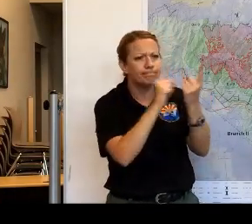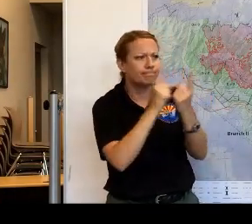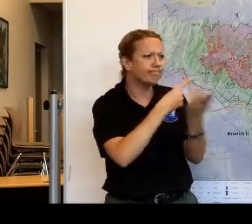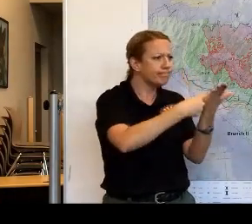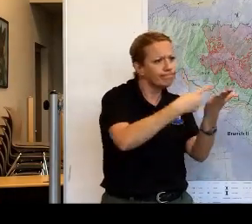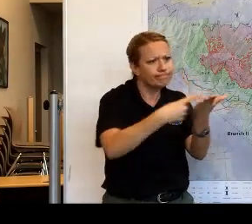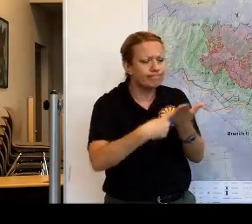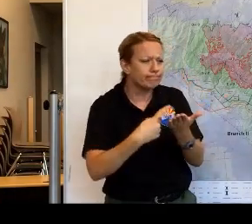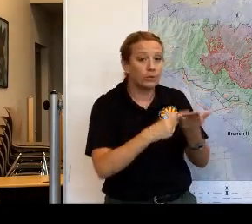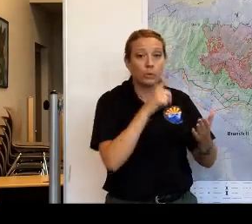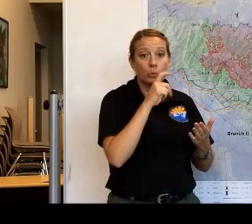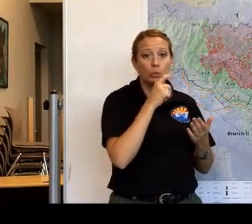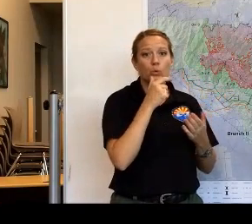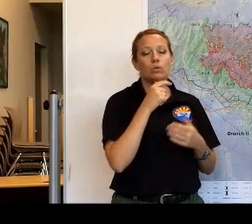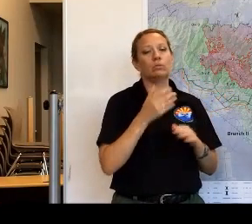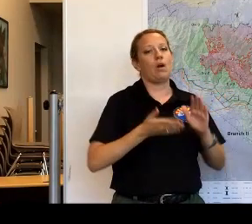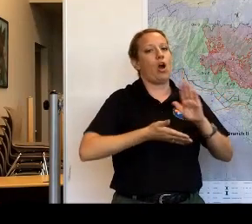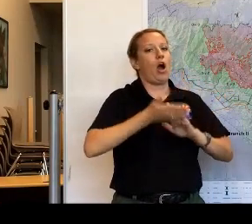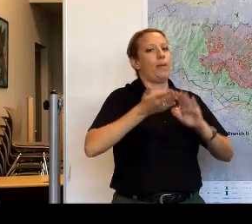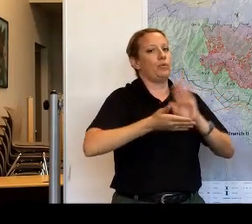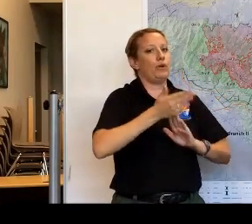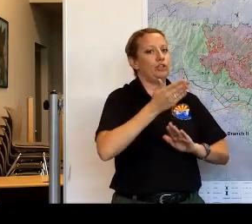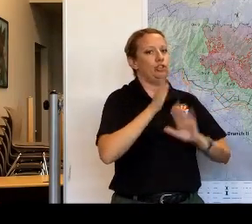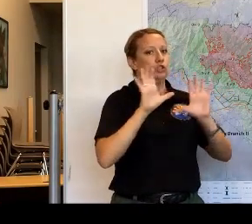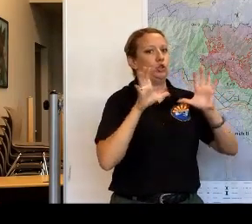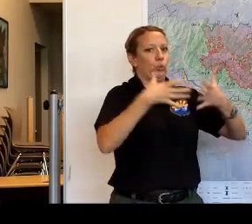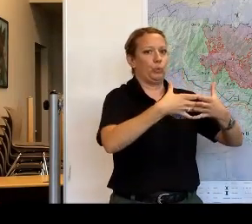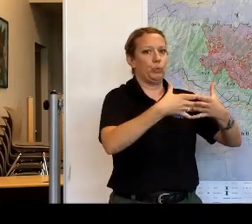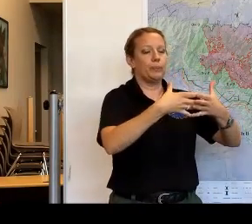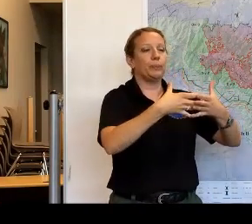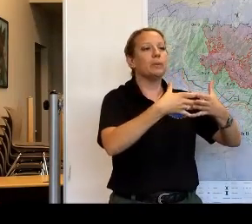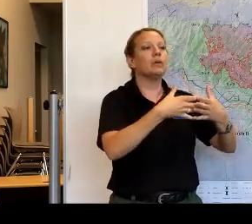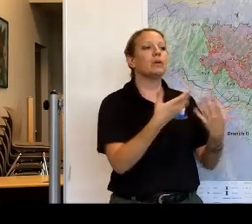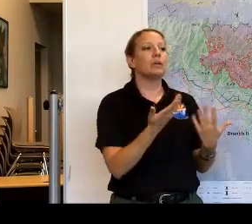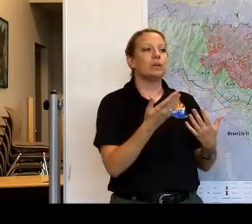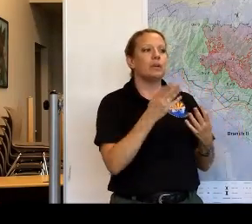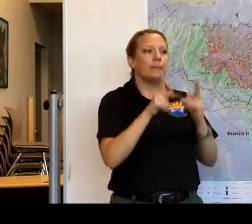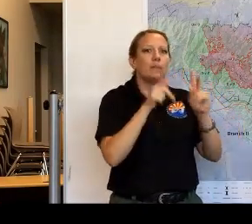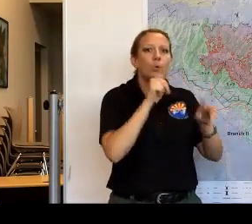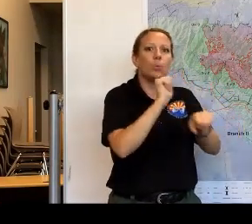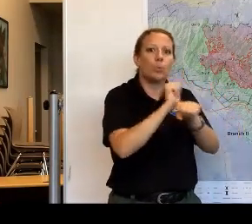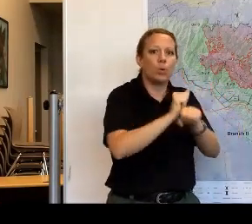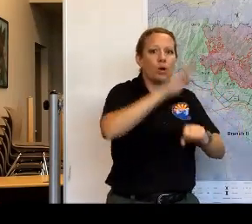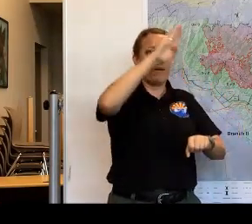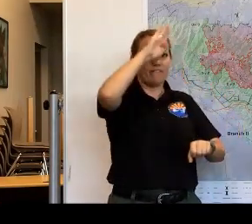the Operations people and so those are the on-the-ground firefighters. Primarily